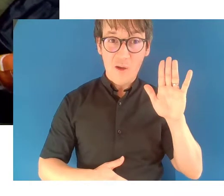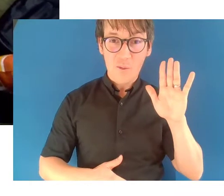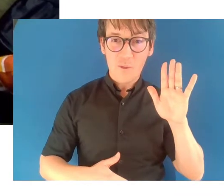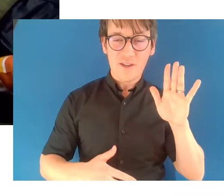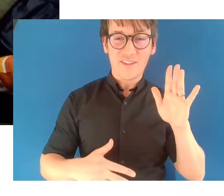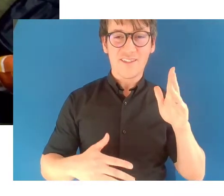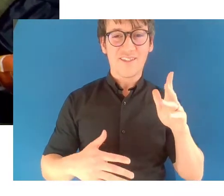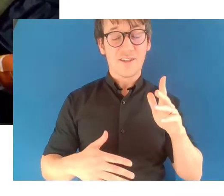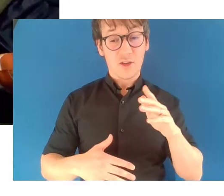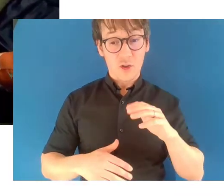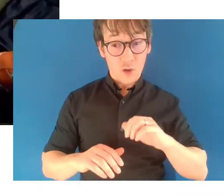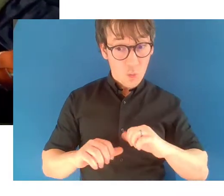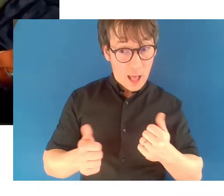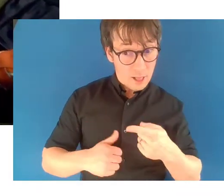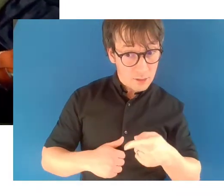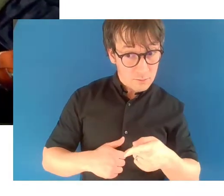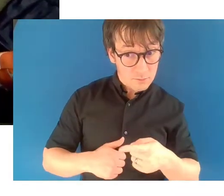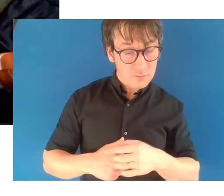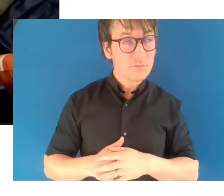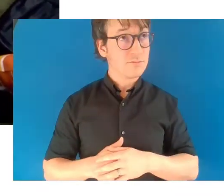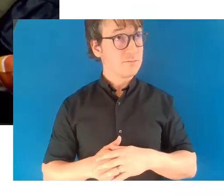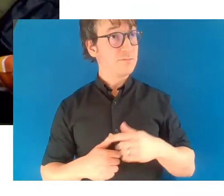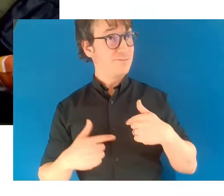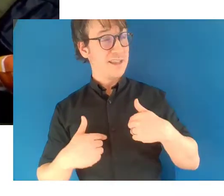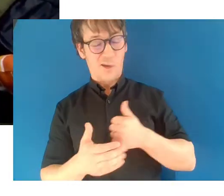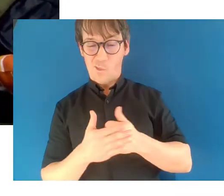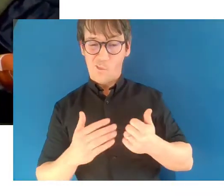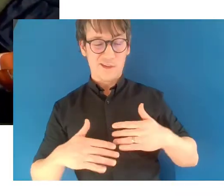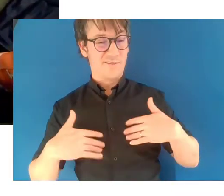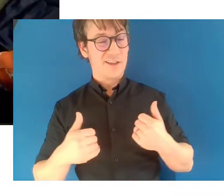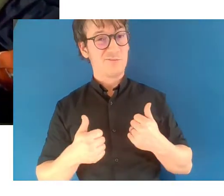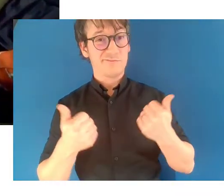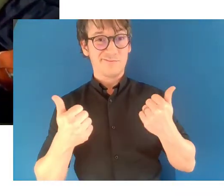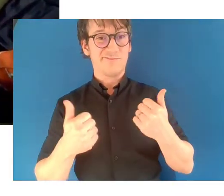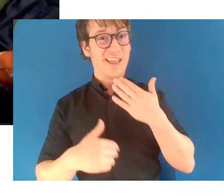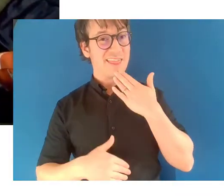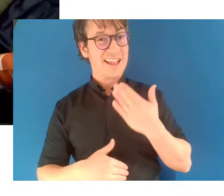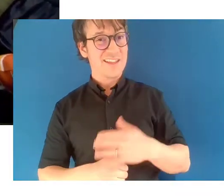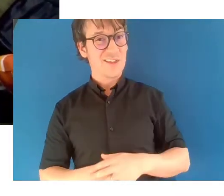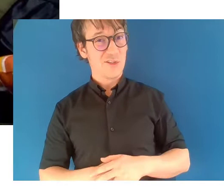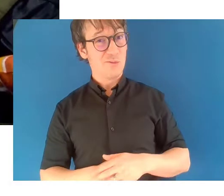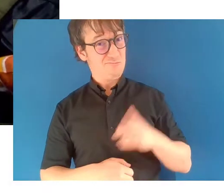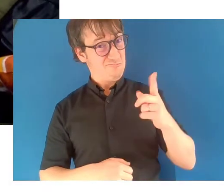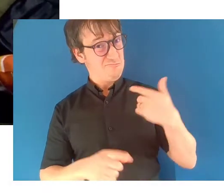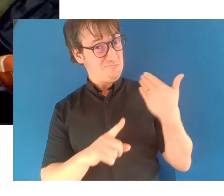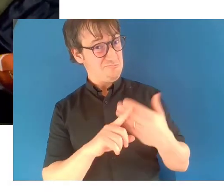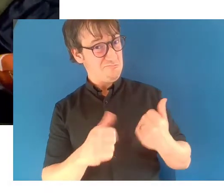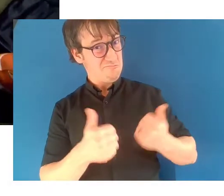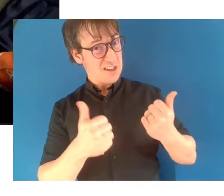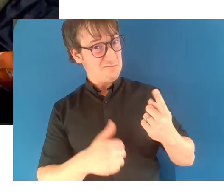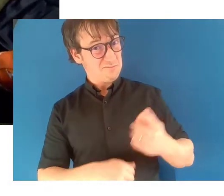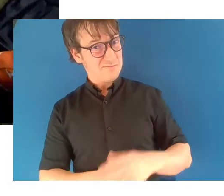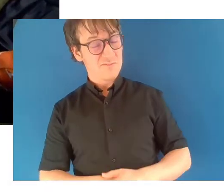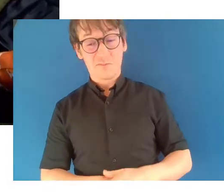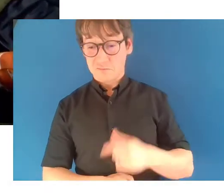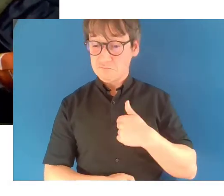How are you? I’m always feeling good, thank you. How is it going? 0:06:25.700,1193:02:47.295 So if Alex speaks to Pepper…